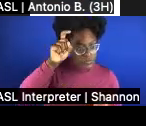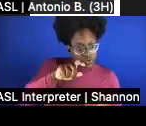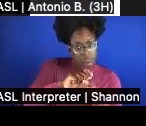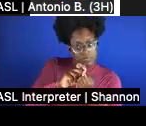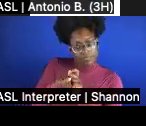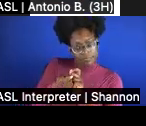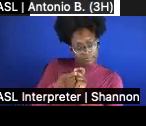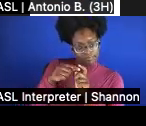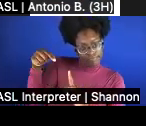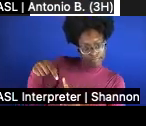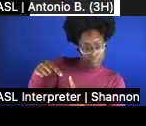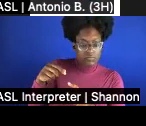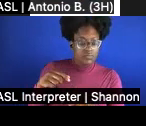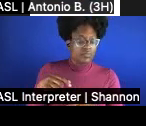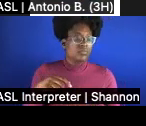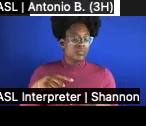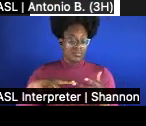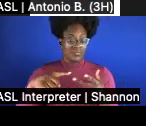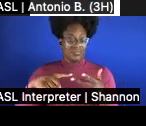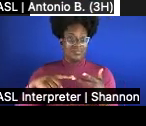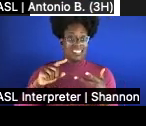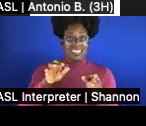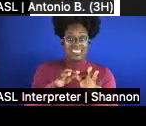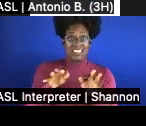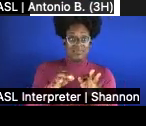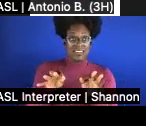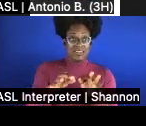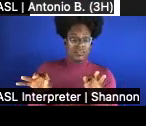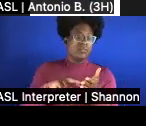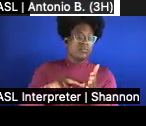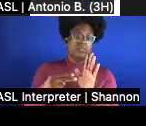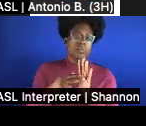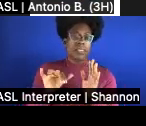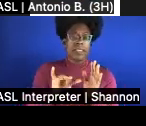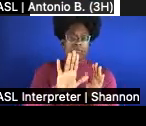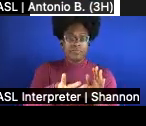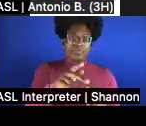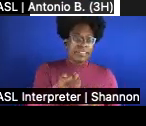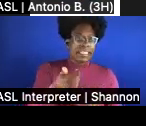"delete that," so on. Implicit comments were ones where the writer was informed about something but